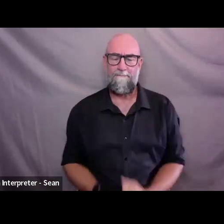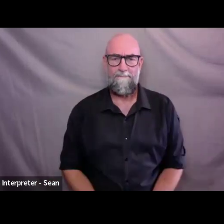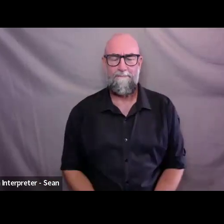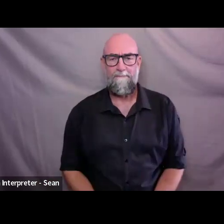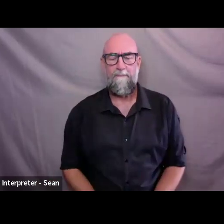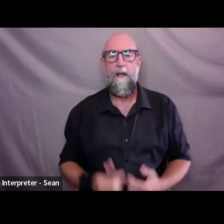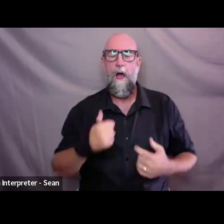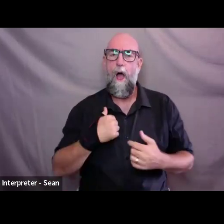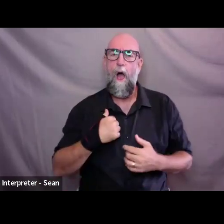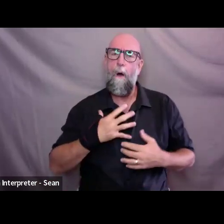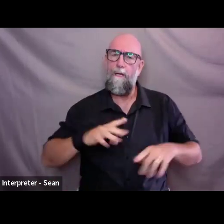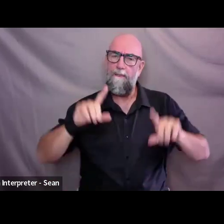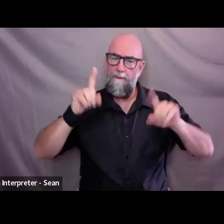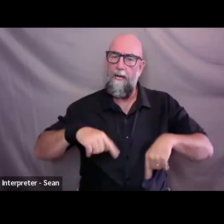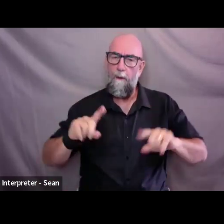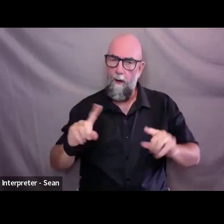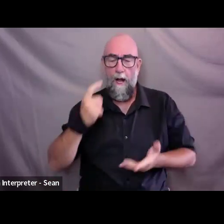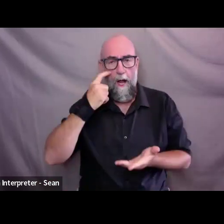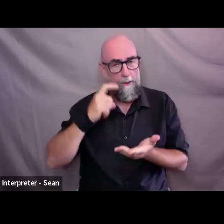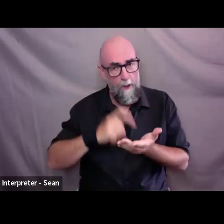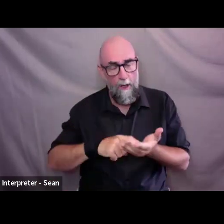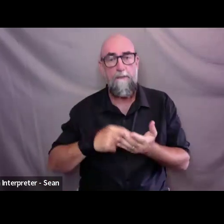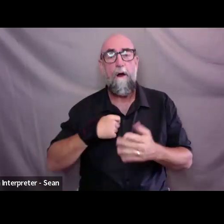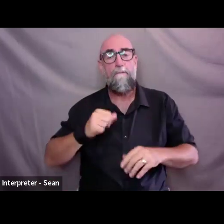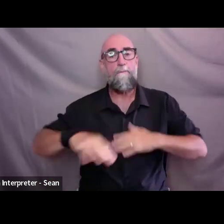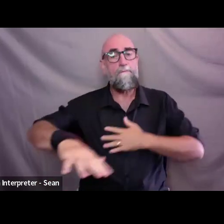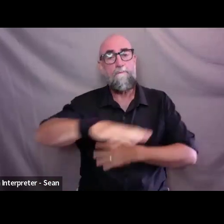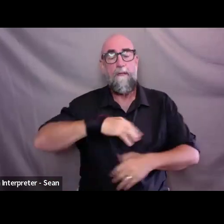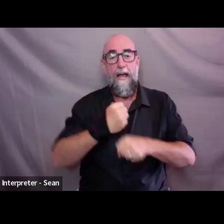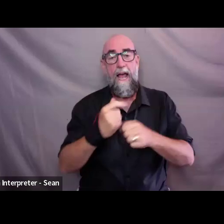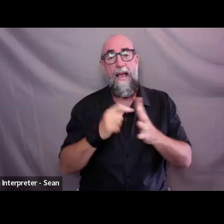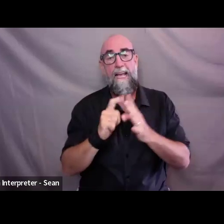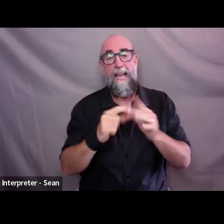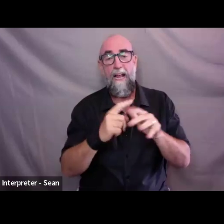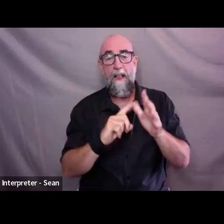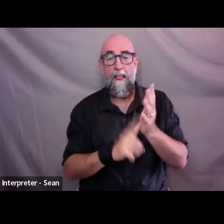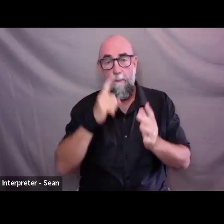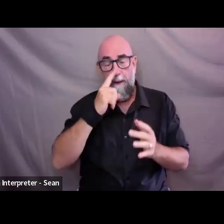would like to begin by acknowledging that I'm joining today from the lands of the Gadigal